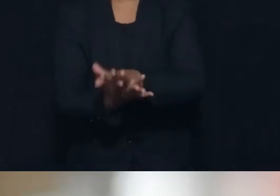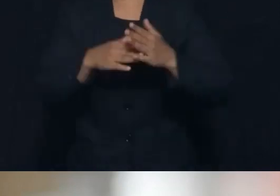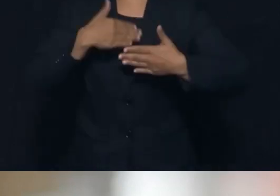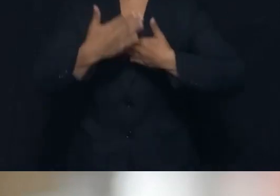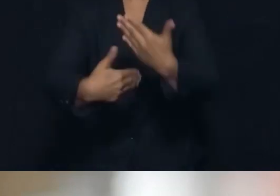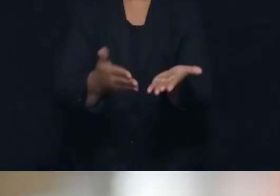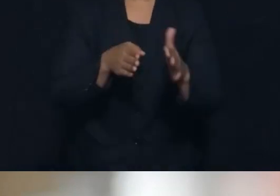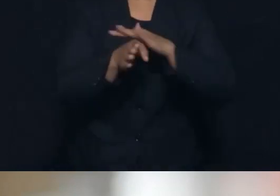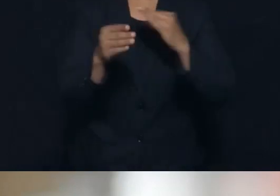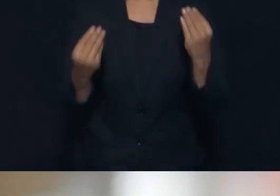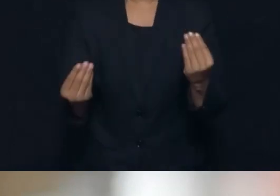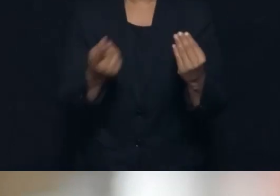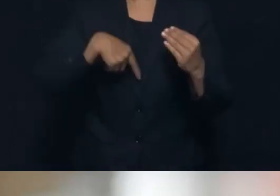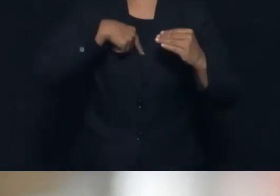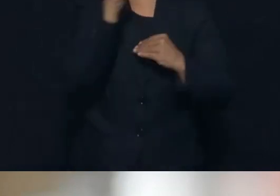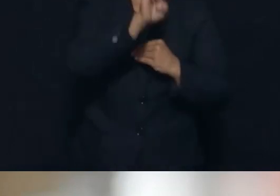develop the European standards.